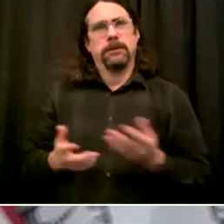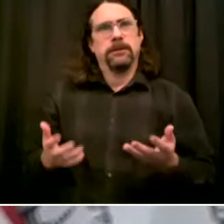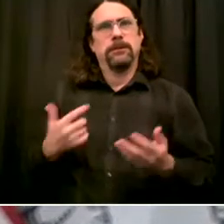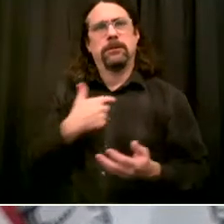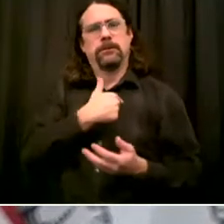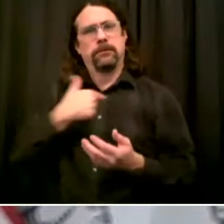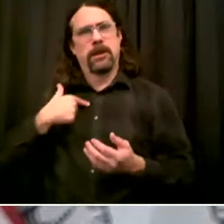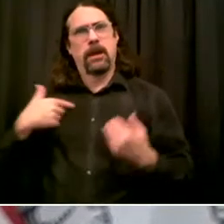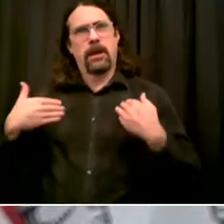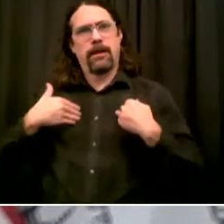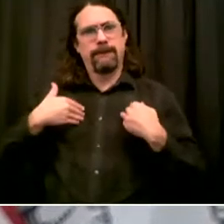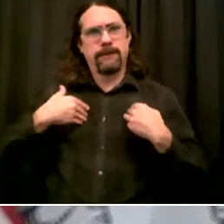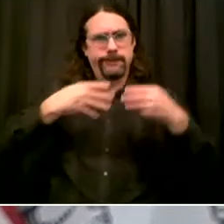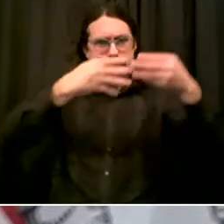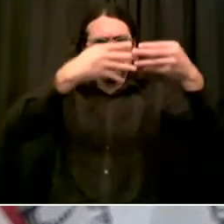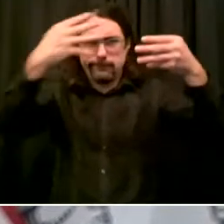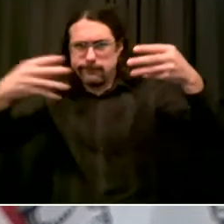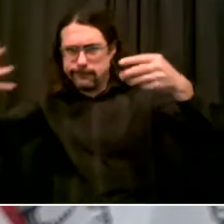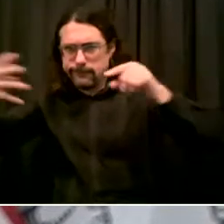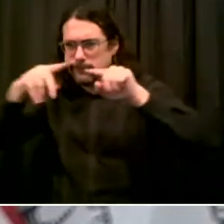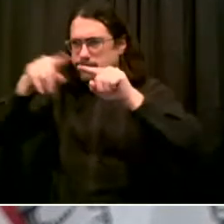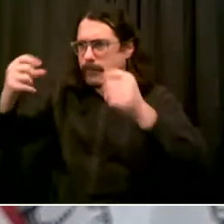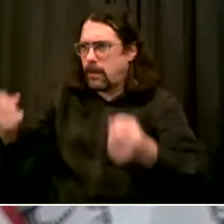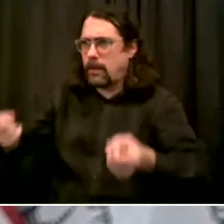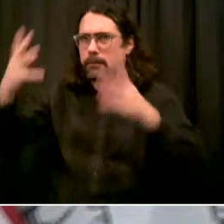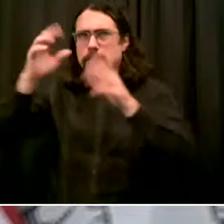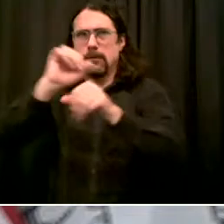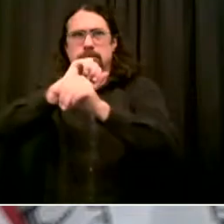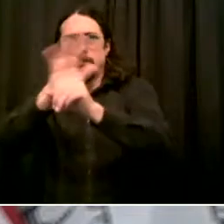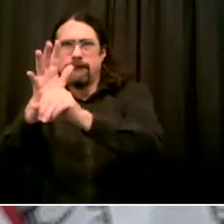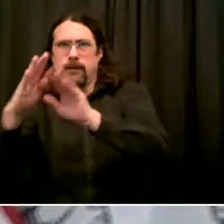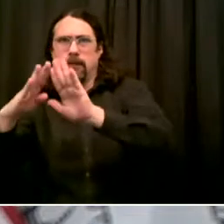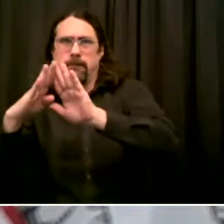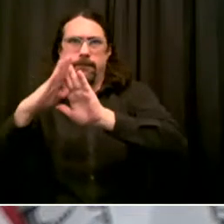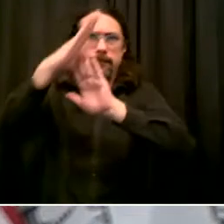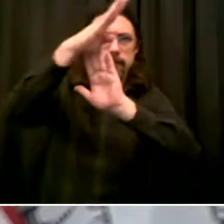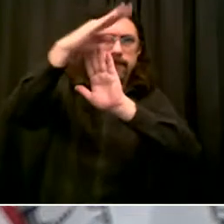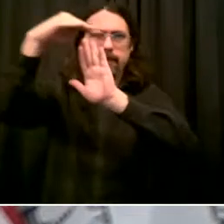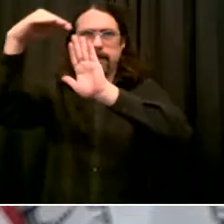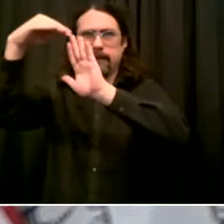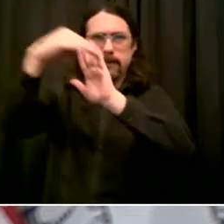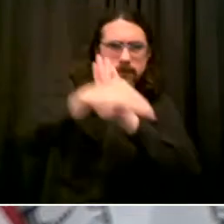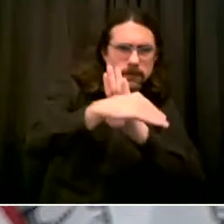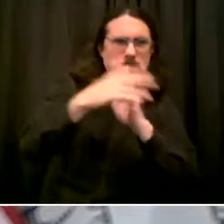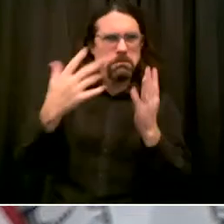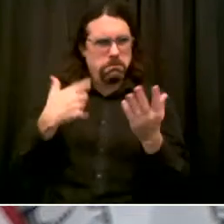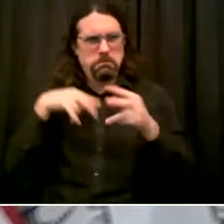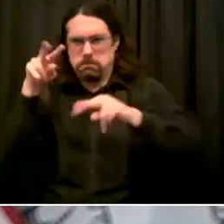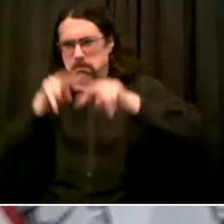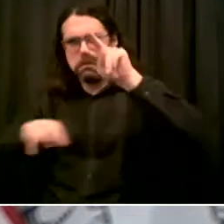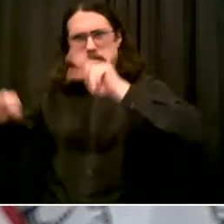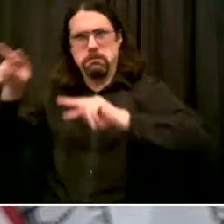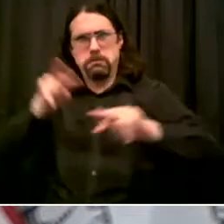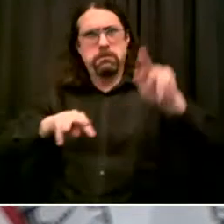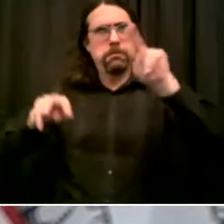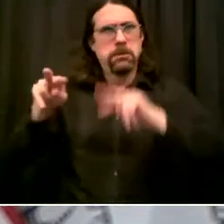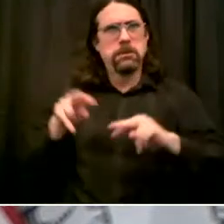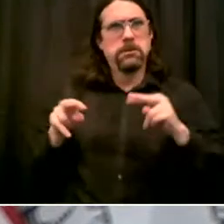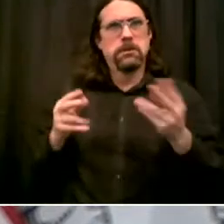ONE WAY TO THINK ABOUT THIS IS IF YOU ARE SURPASSING ALL THREE.